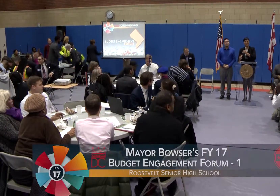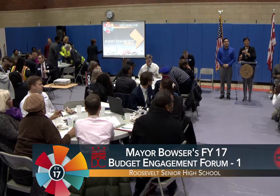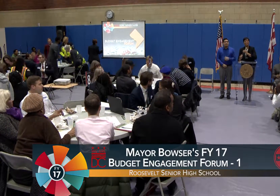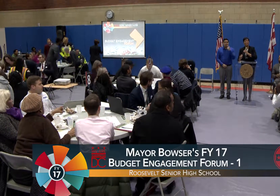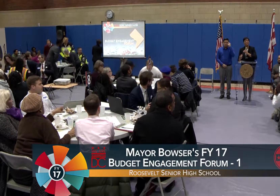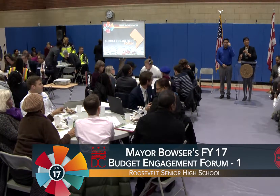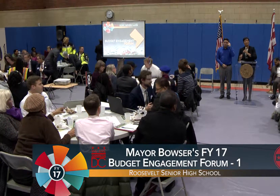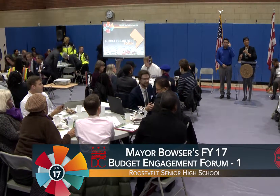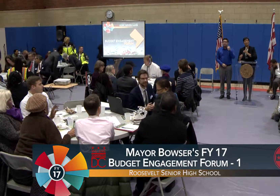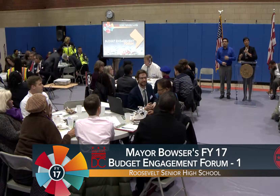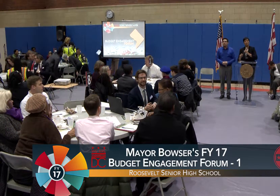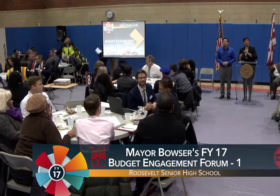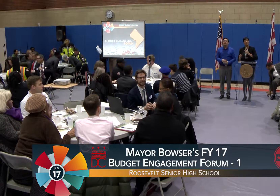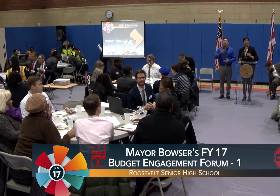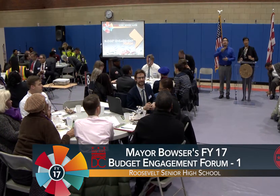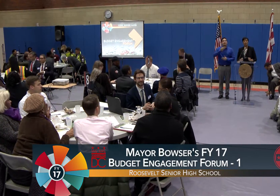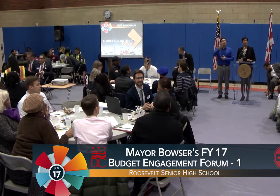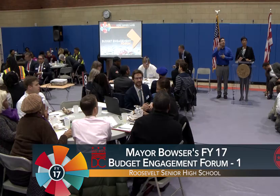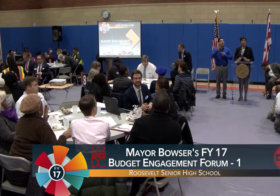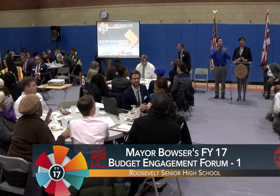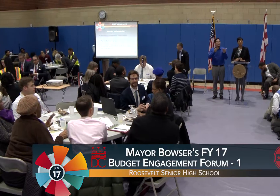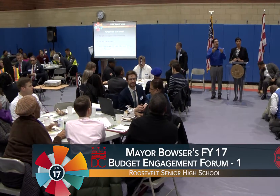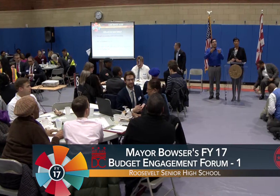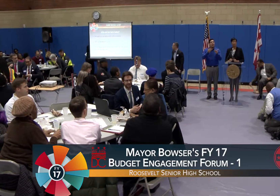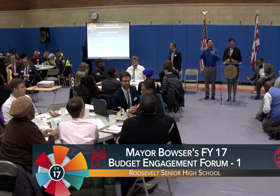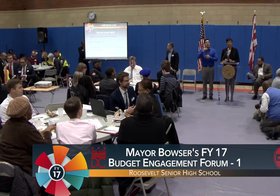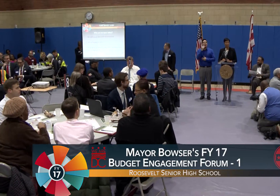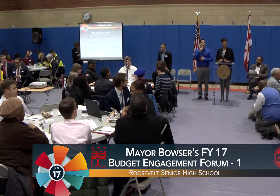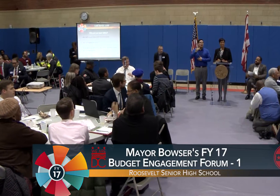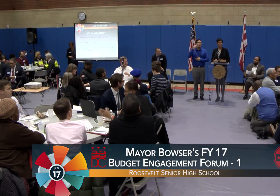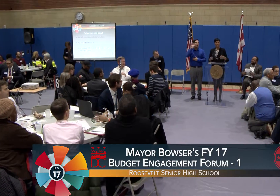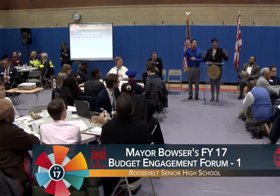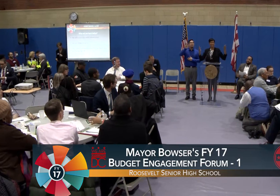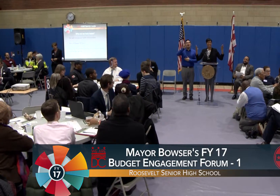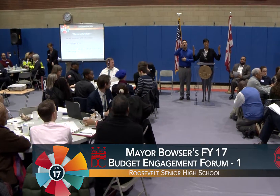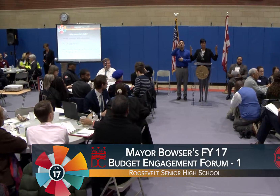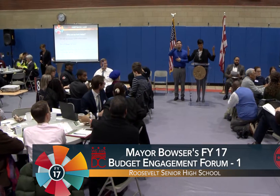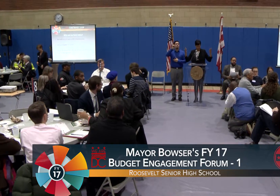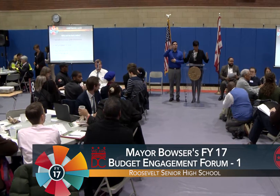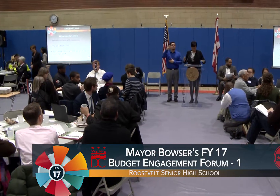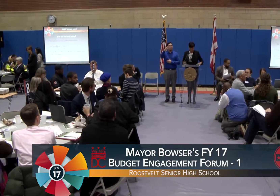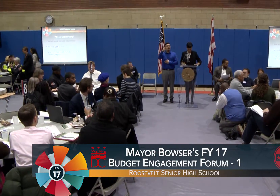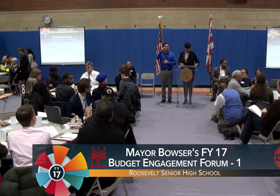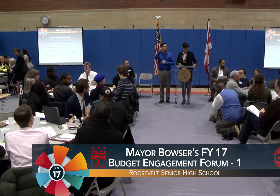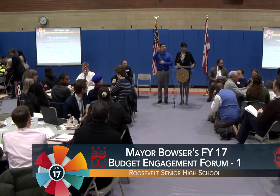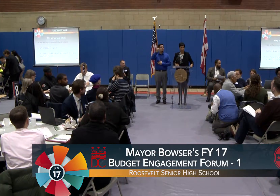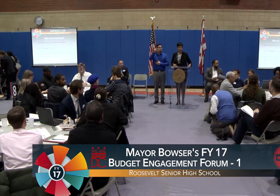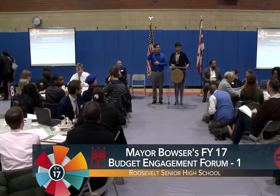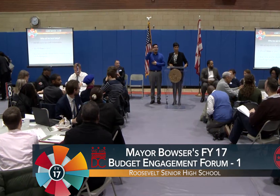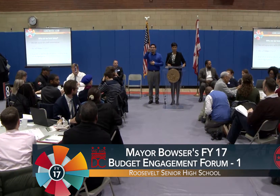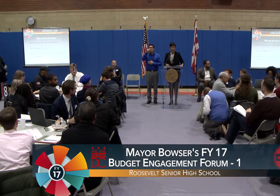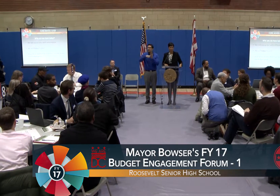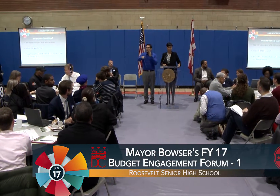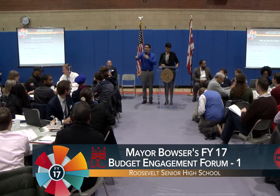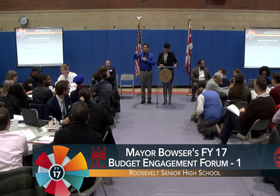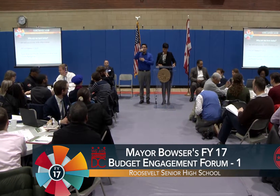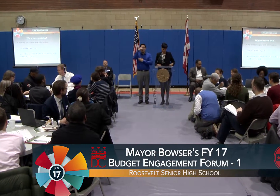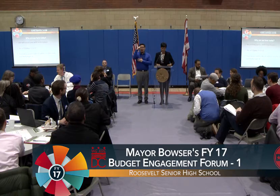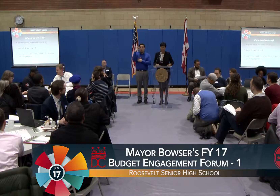WELL, WELCOME TO THE HOME OF THE ROUGH RIDERS. WHAT DO YOU THINK OF OUR BEAUTIFUL ROOSEVELT SENIOR HIGH